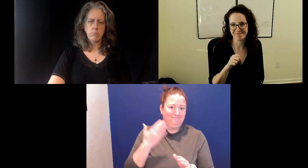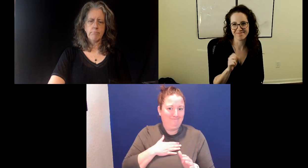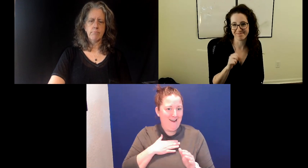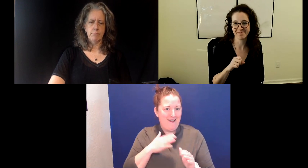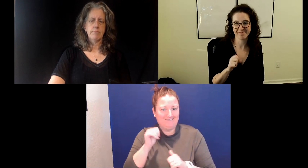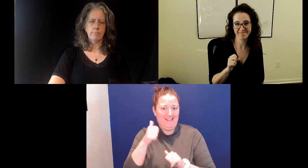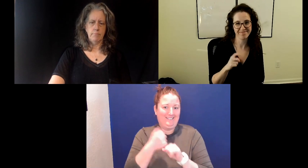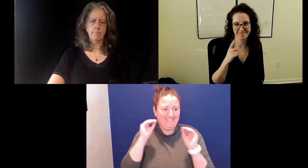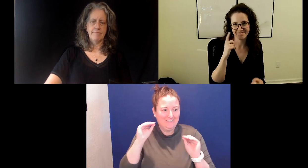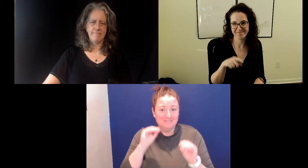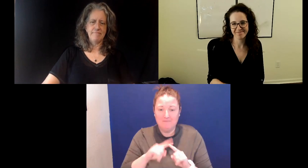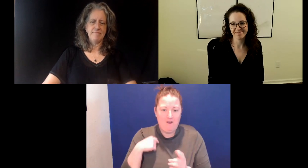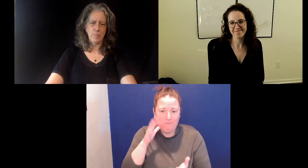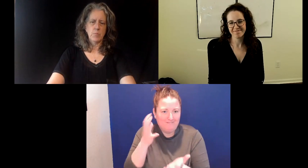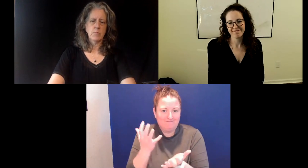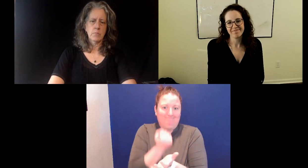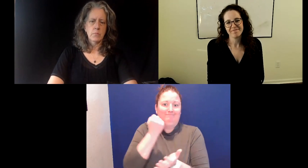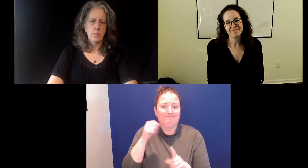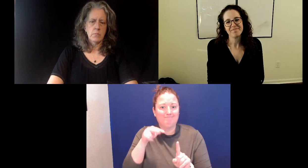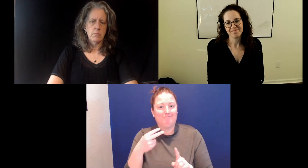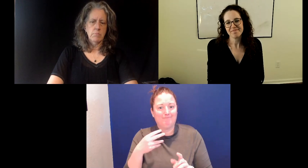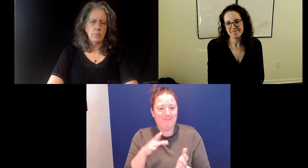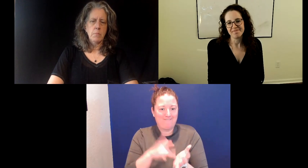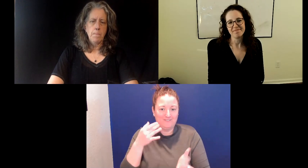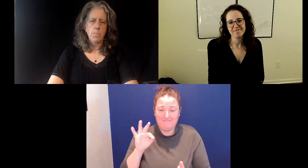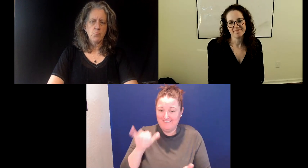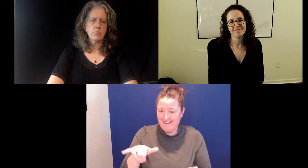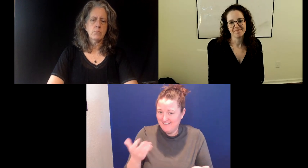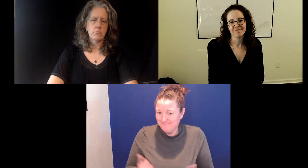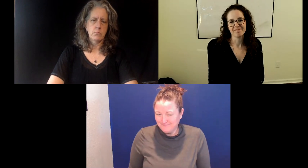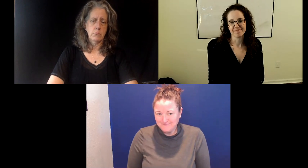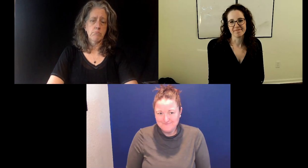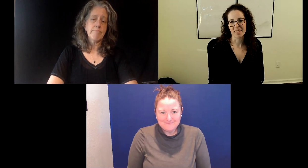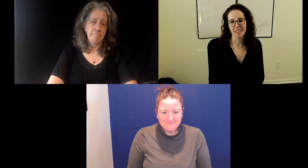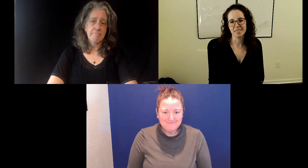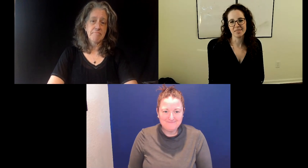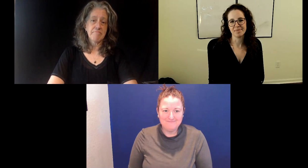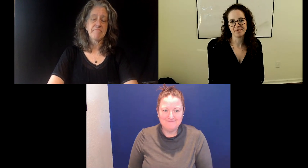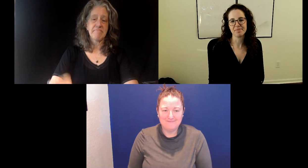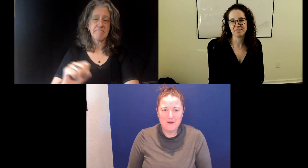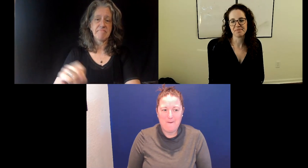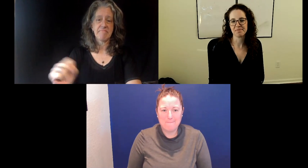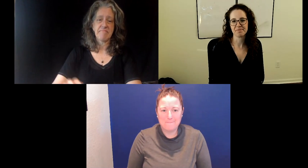they're they're finding like many benefits to the way you're taking and doing things now i mean like we're getting a different perspective so we can definitely take advantage of that